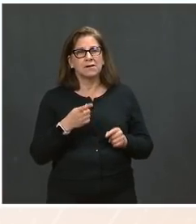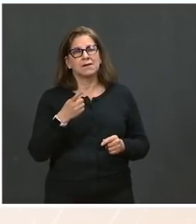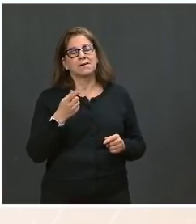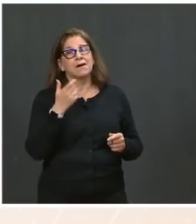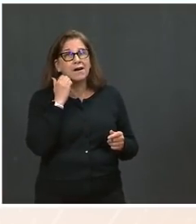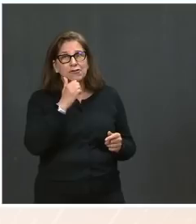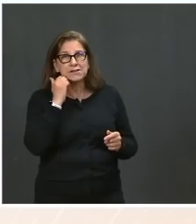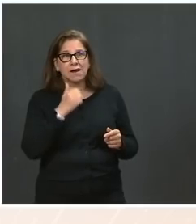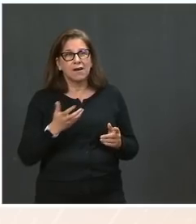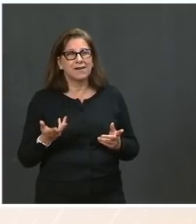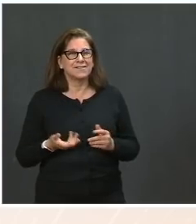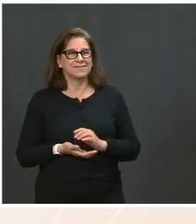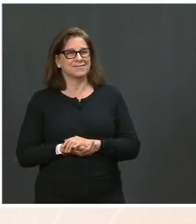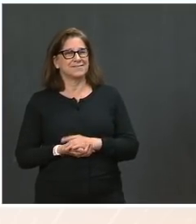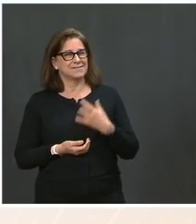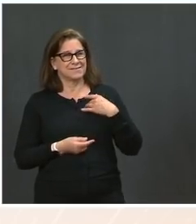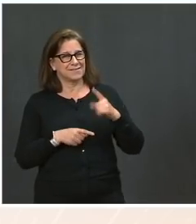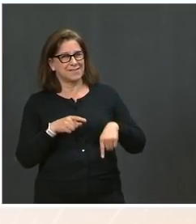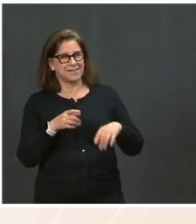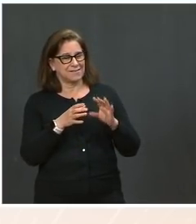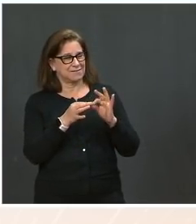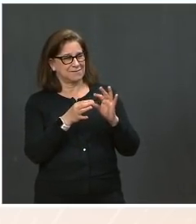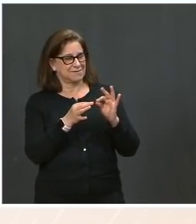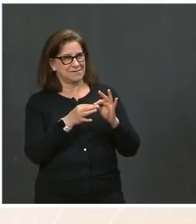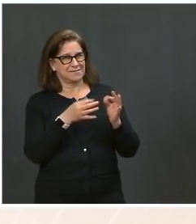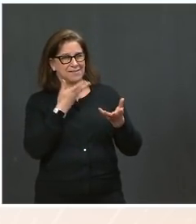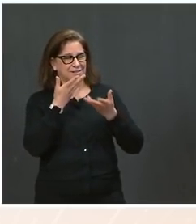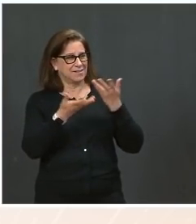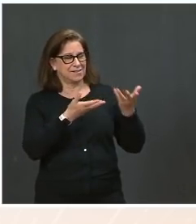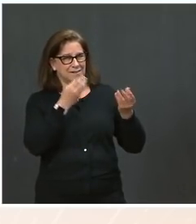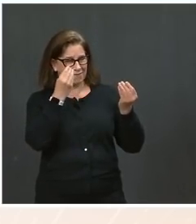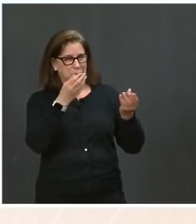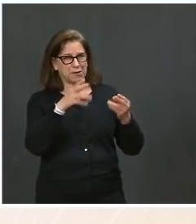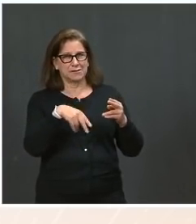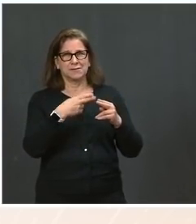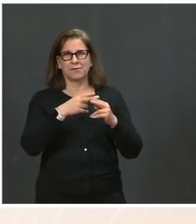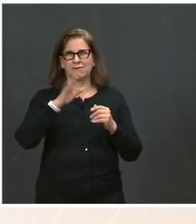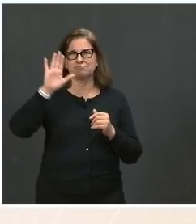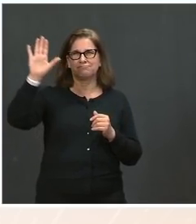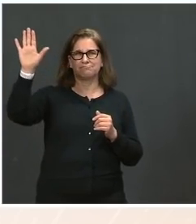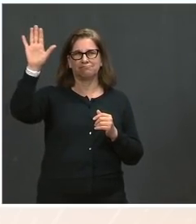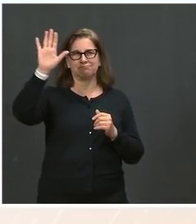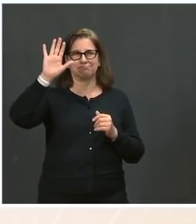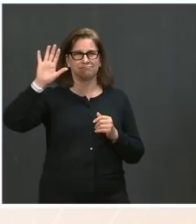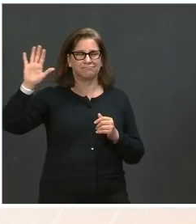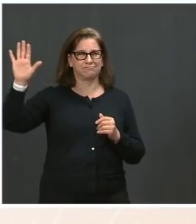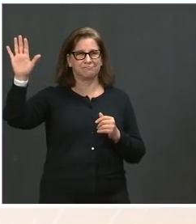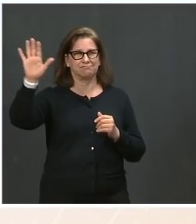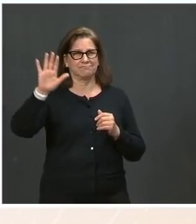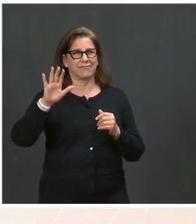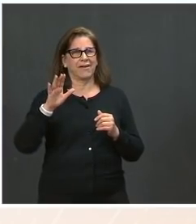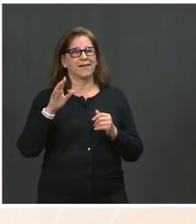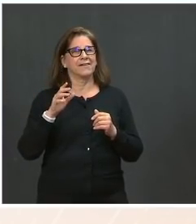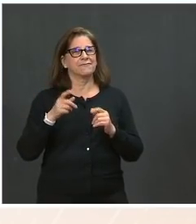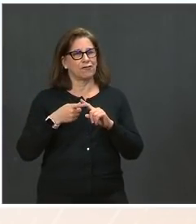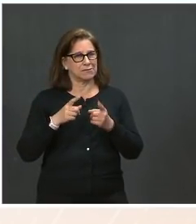Ms. Psaki: I'm not going to give it -- more define- -- I'm not going to define it more, other than to say that they engage not just about fre-